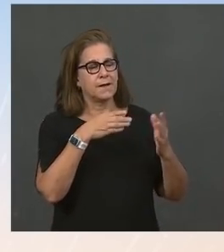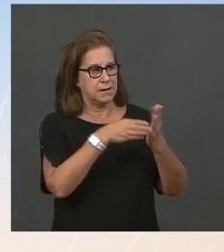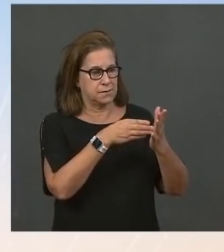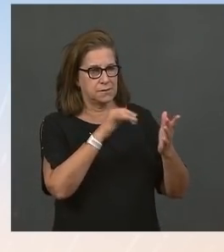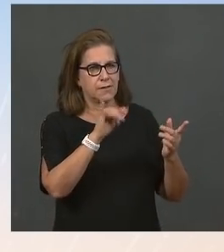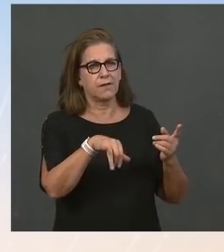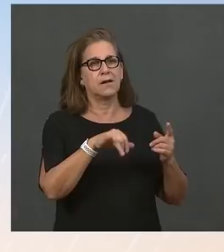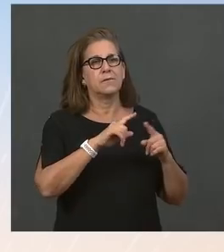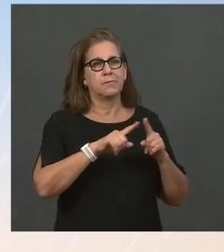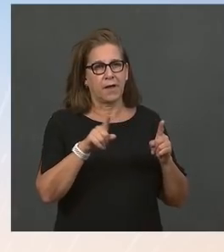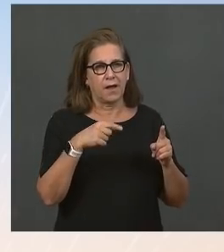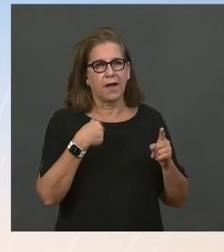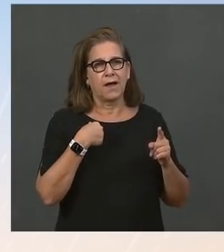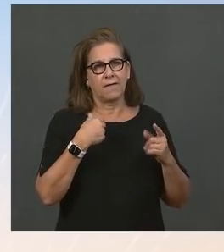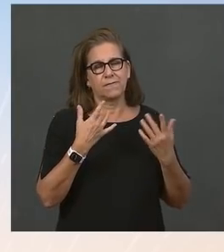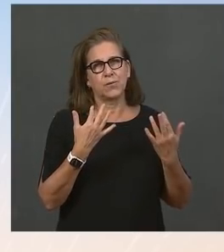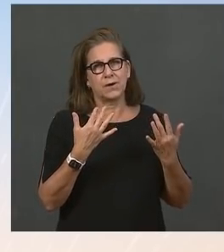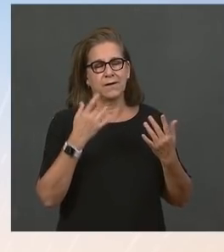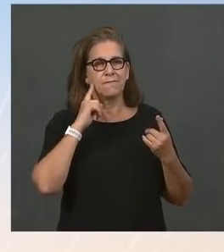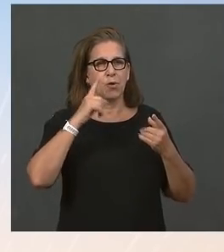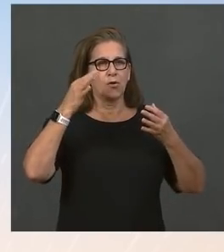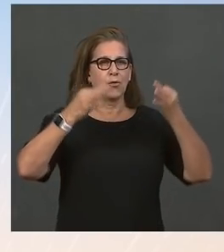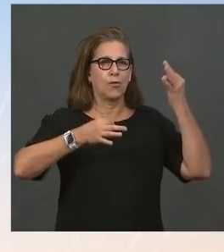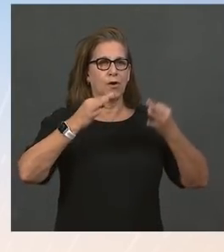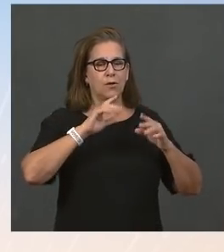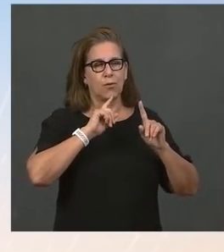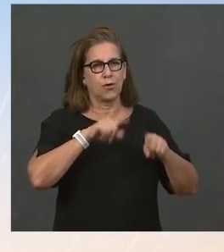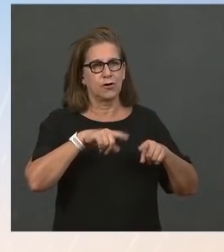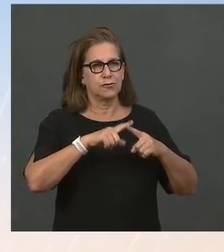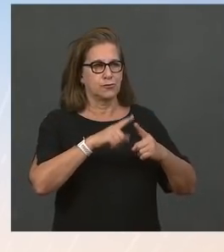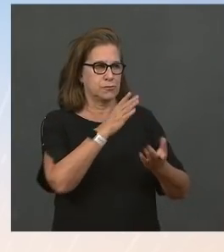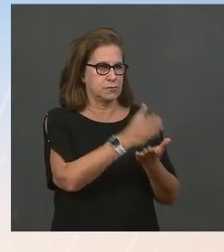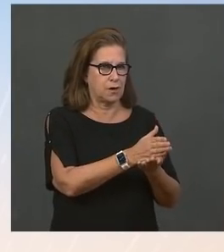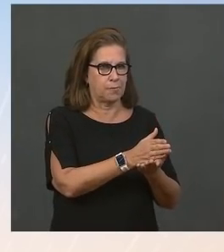is move toward the release of a new memorandum -- something that would come from the Department